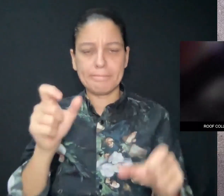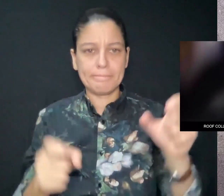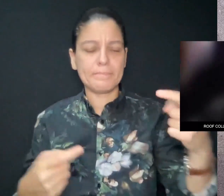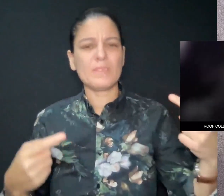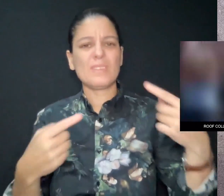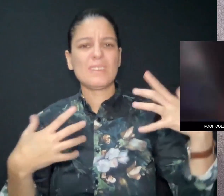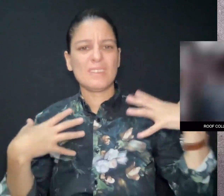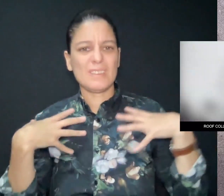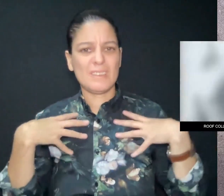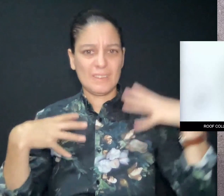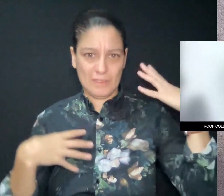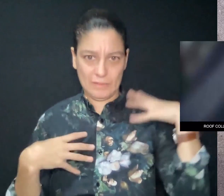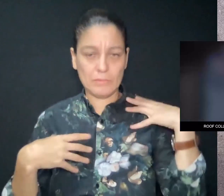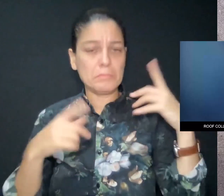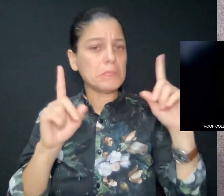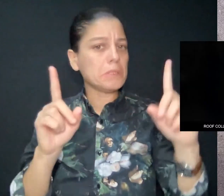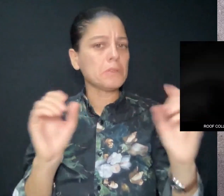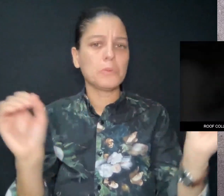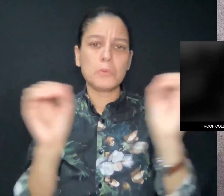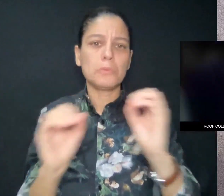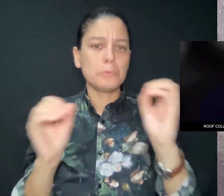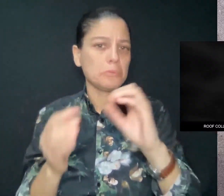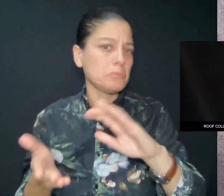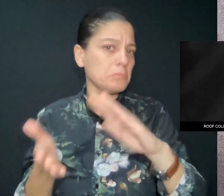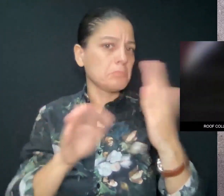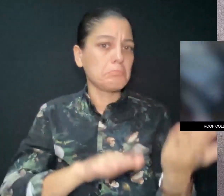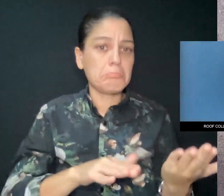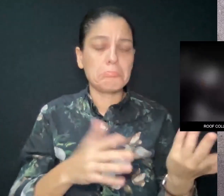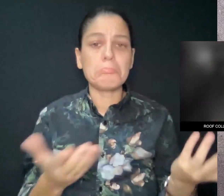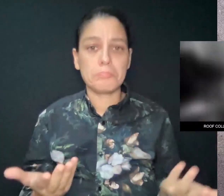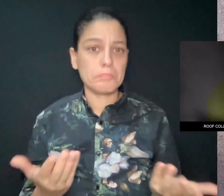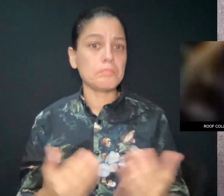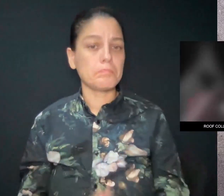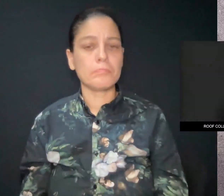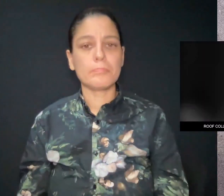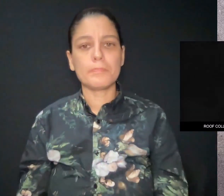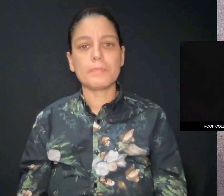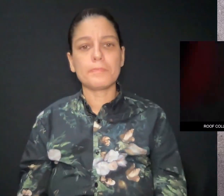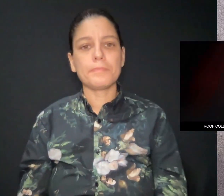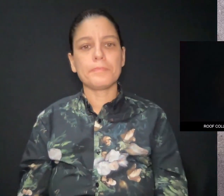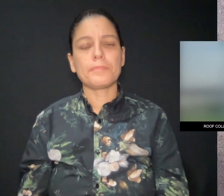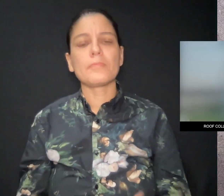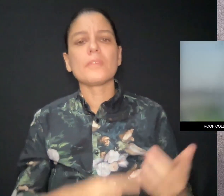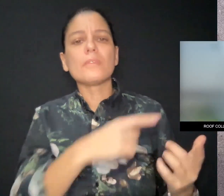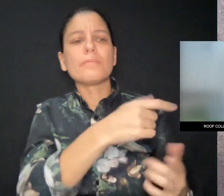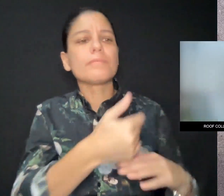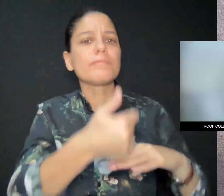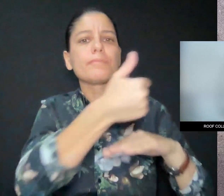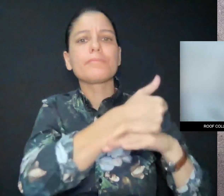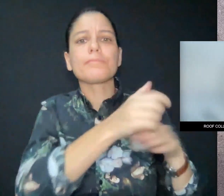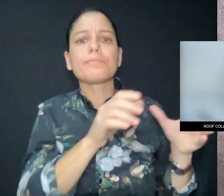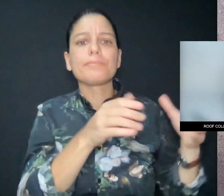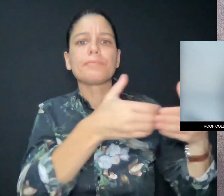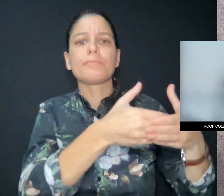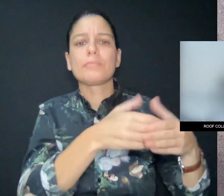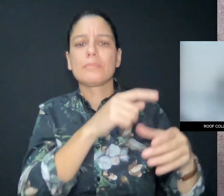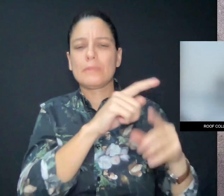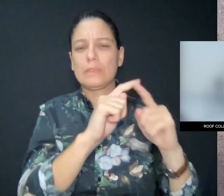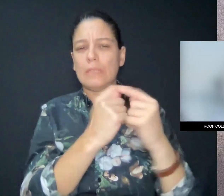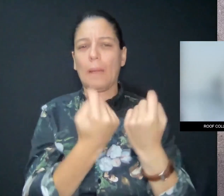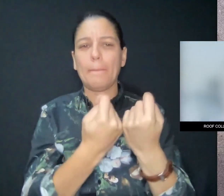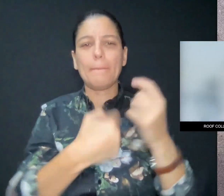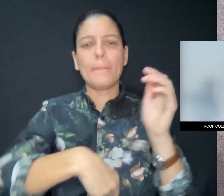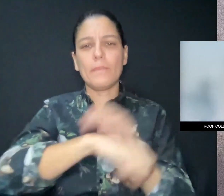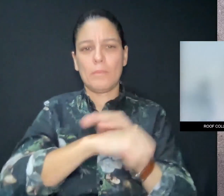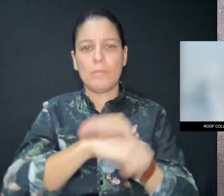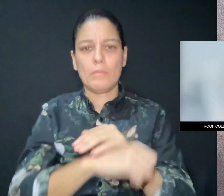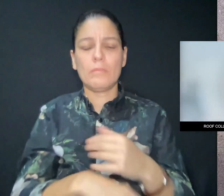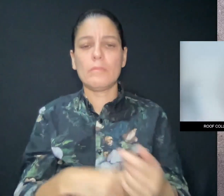were injured but no deaths were reported representative from the soccer team said they